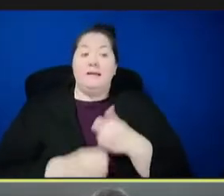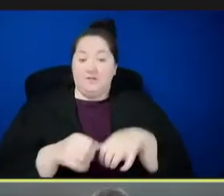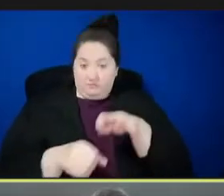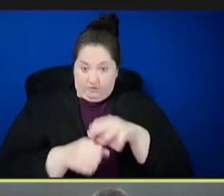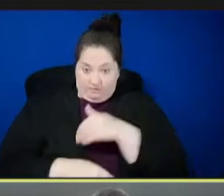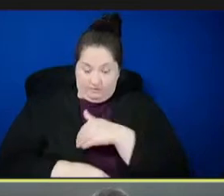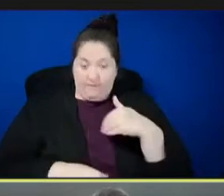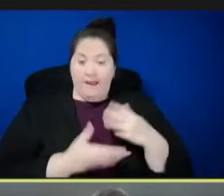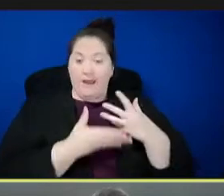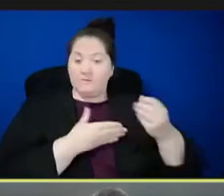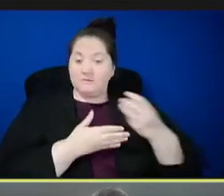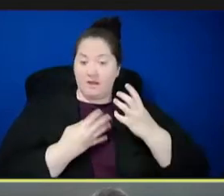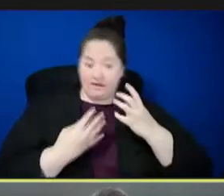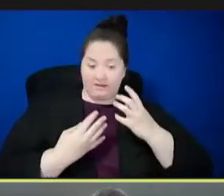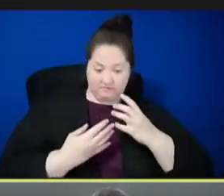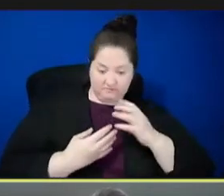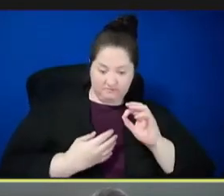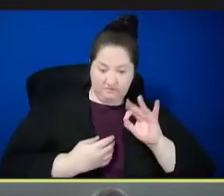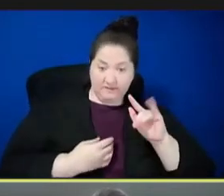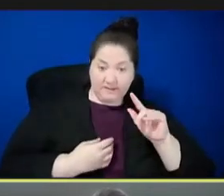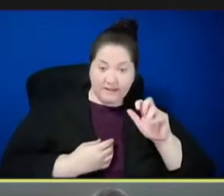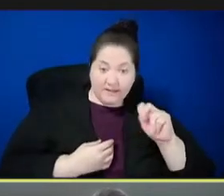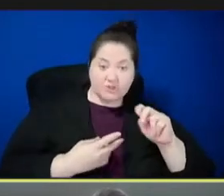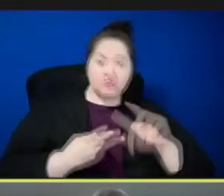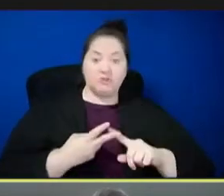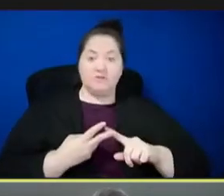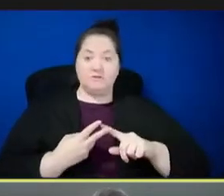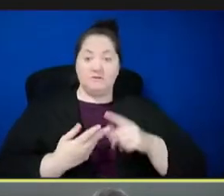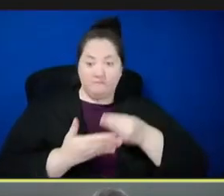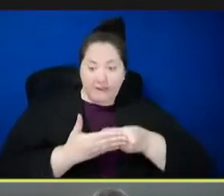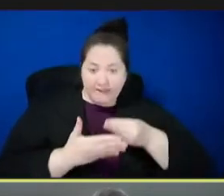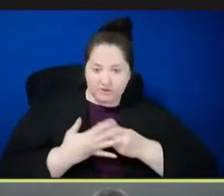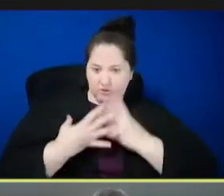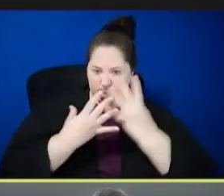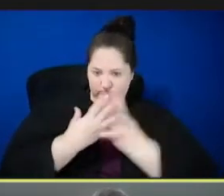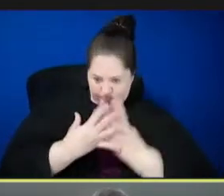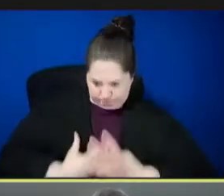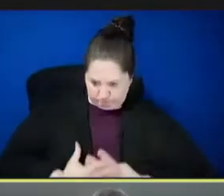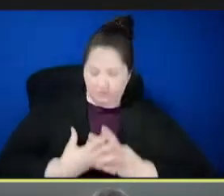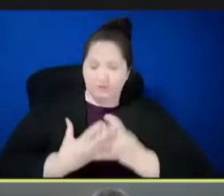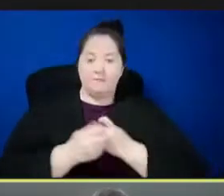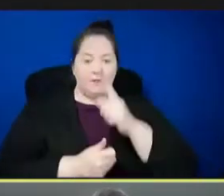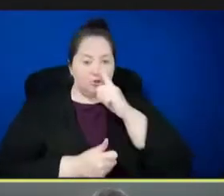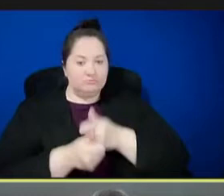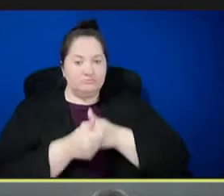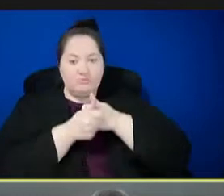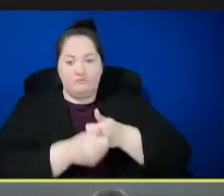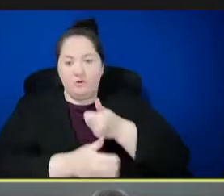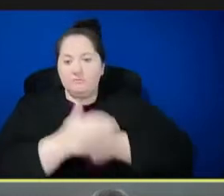carefully screened, and we do this each year to ensure that they comply with federal ethics law.